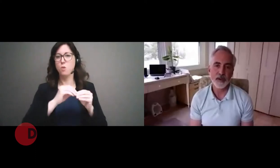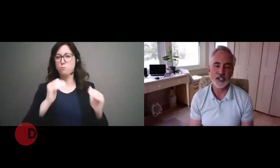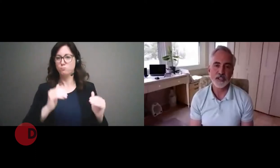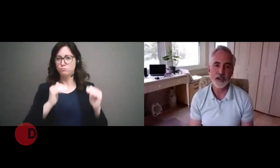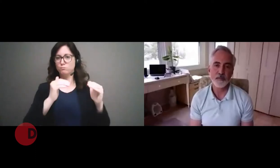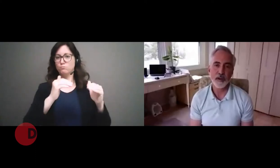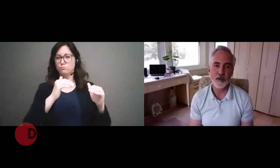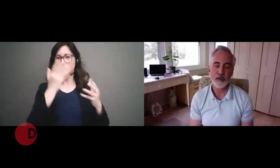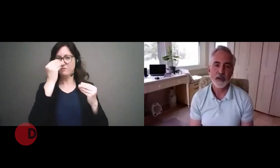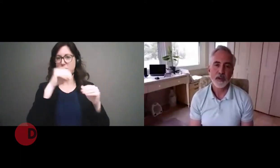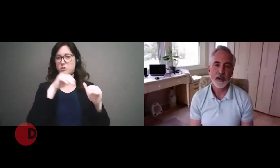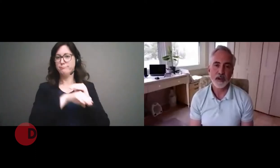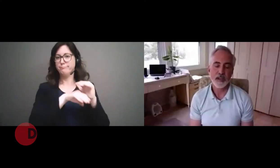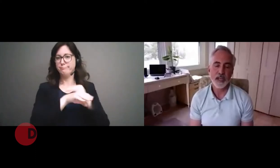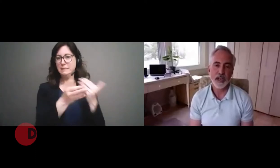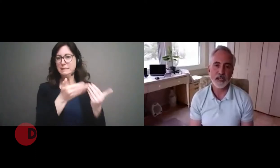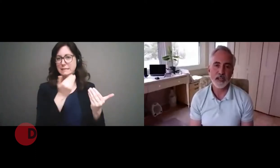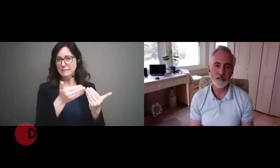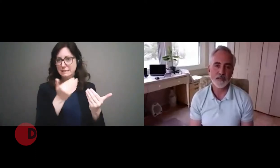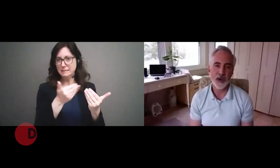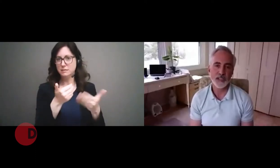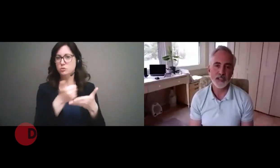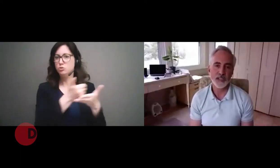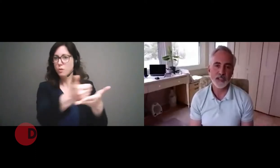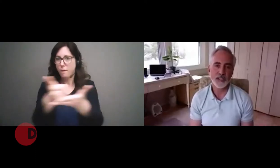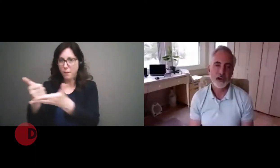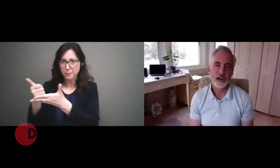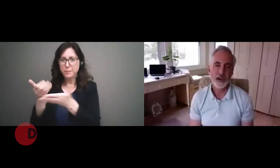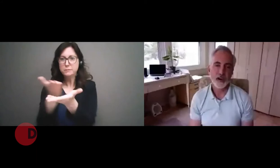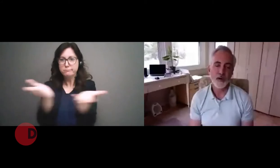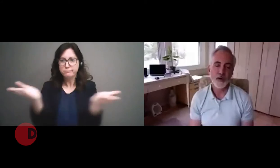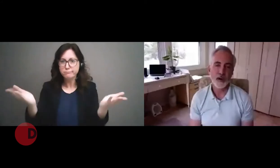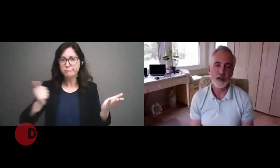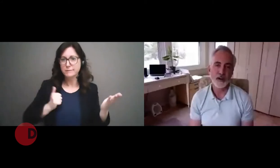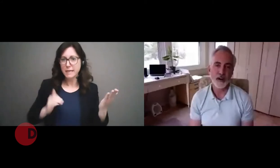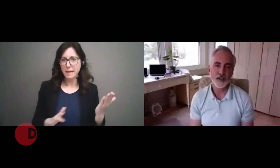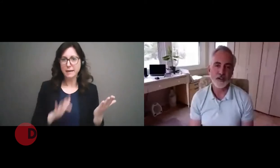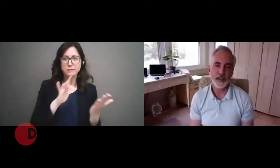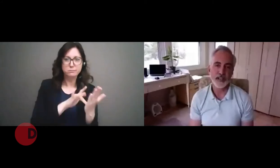to reflect this with easier information to help Canadians